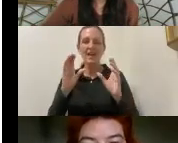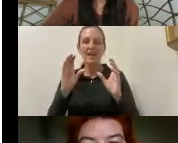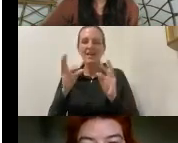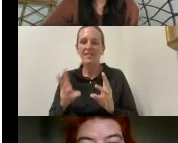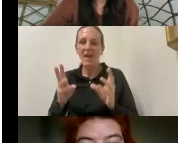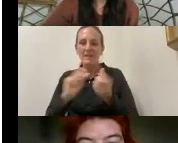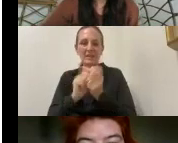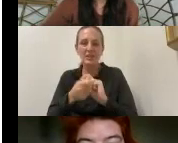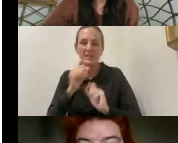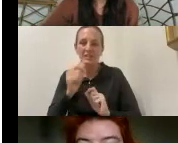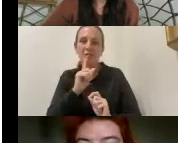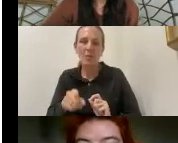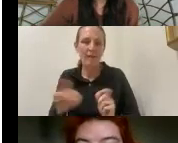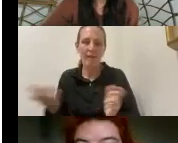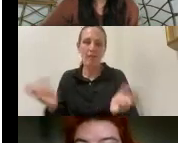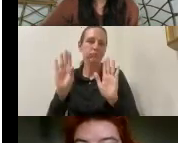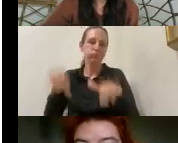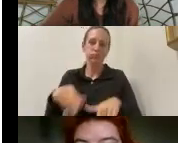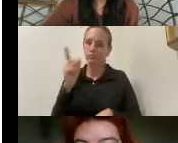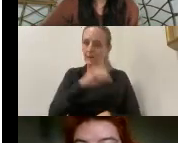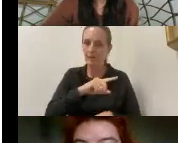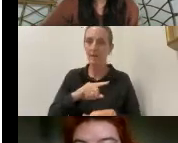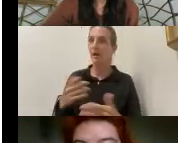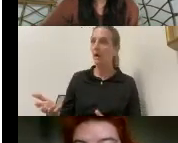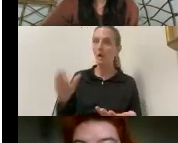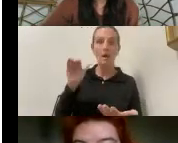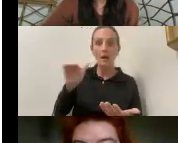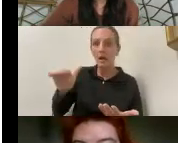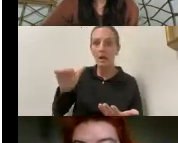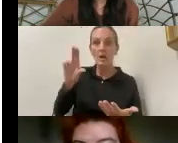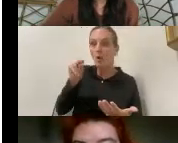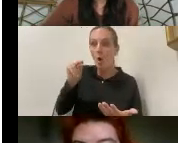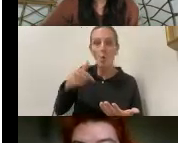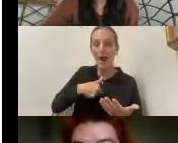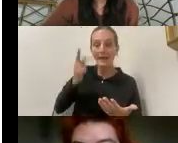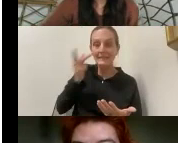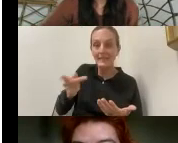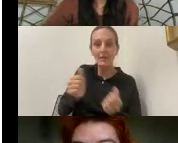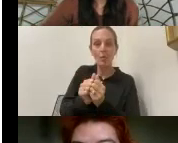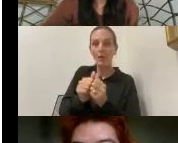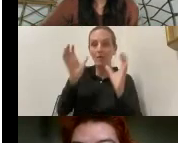see it all the time. I can see it with moose hunting, I can see it with gathering different things, I can